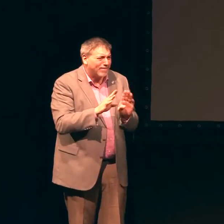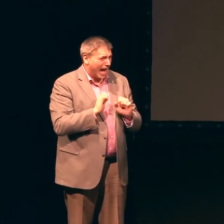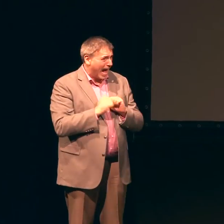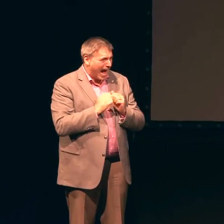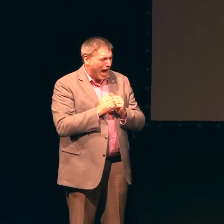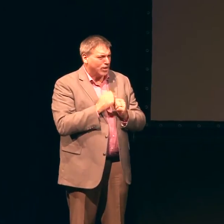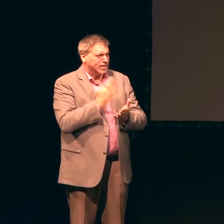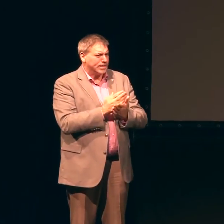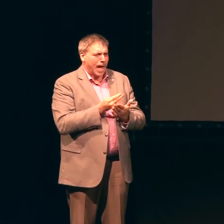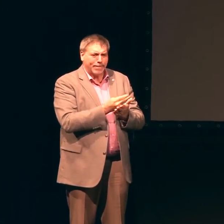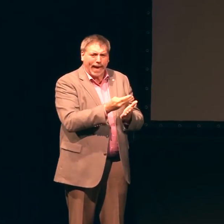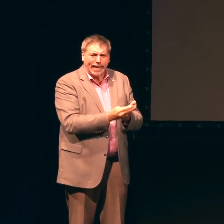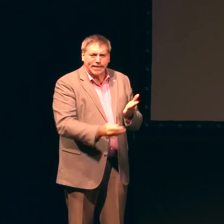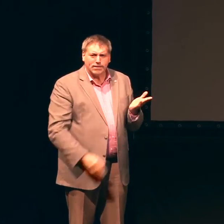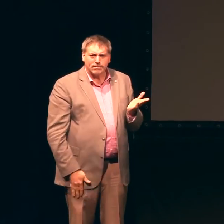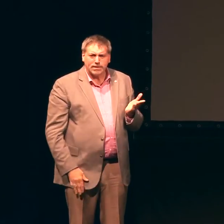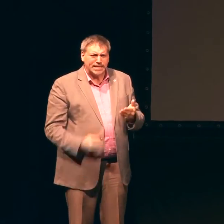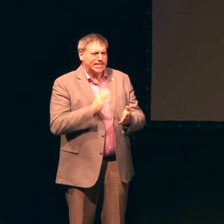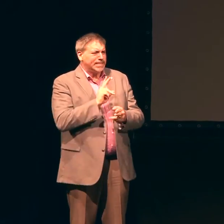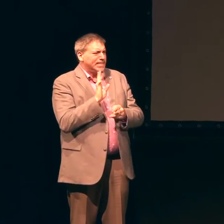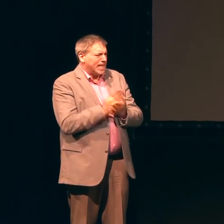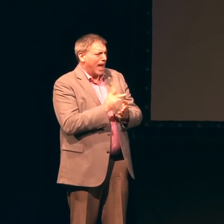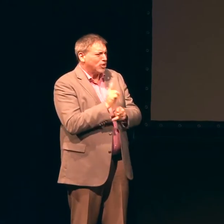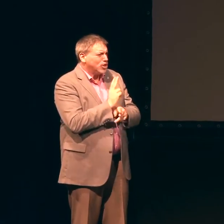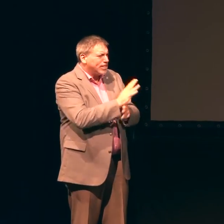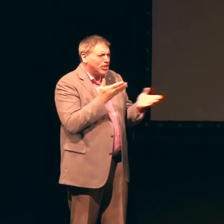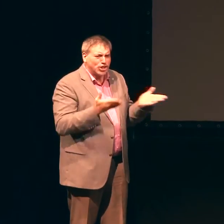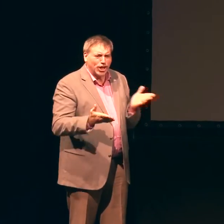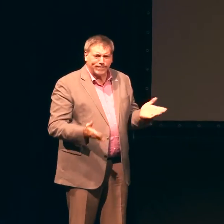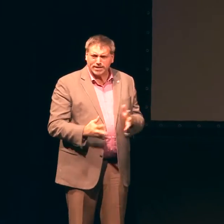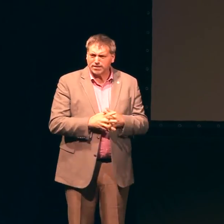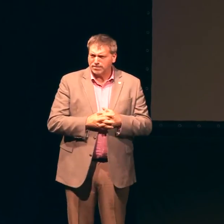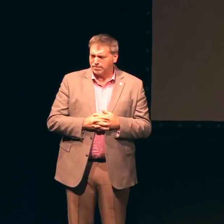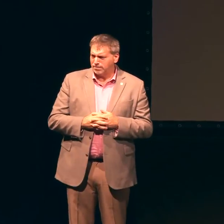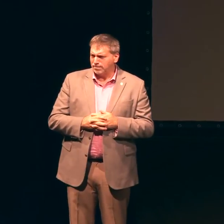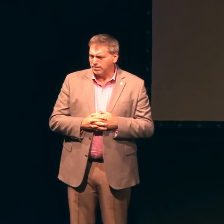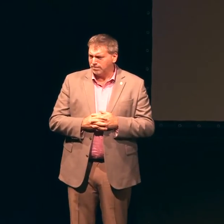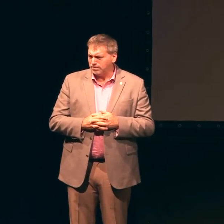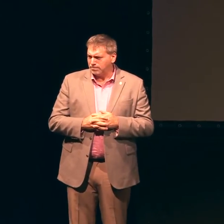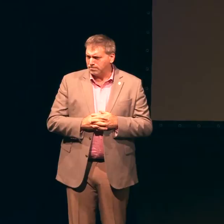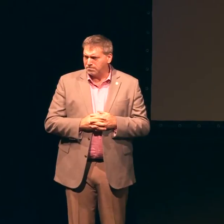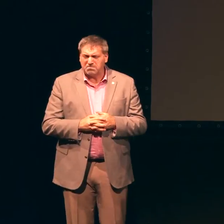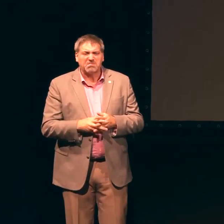behavior until you change your behavior by stopping, by not being a consumer, by not